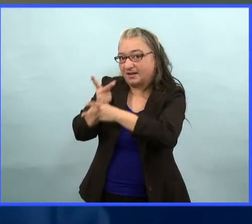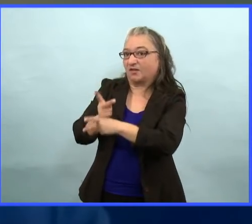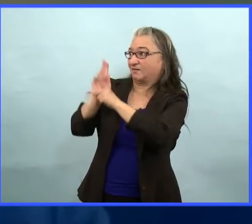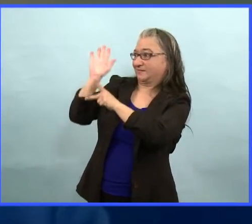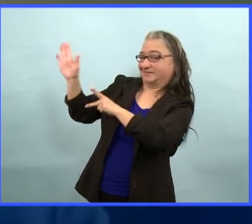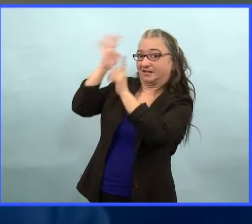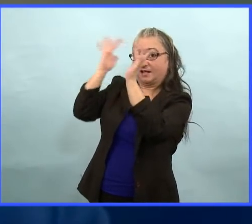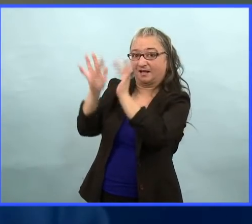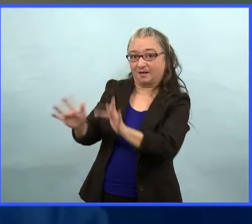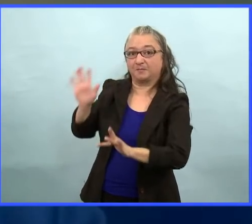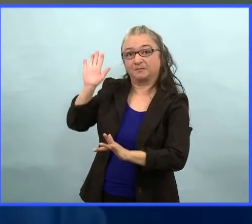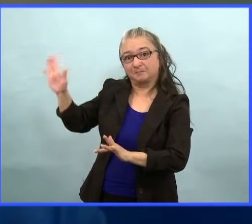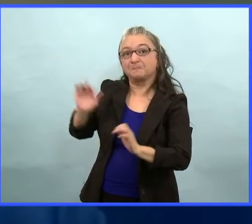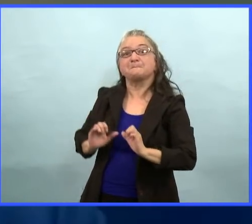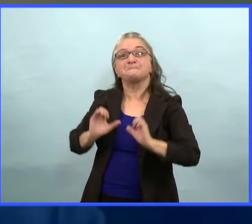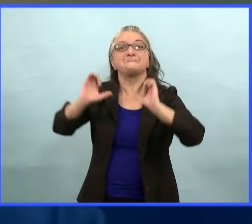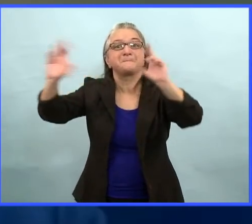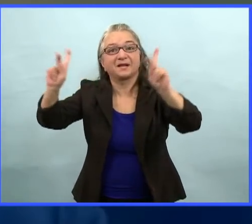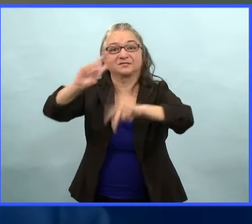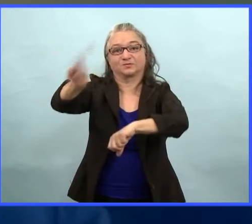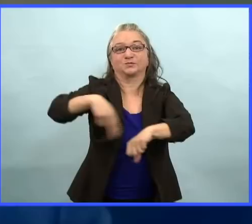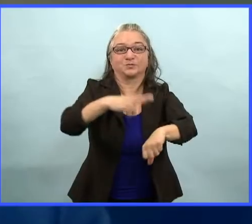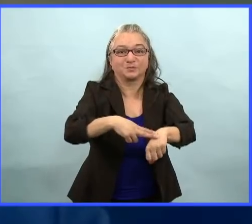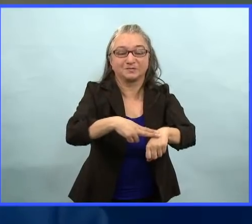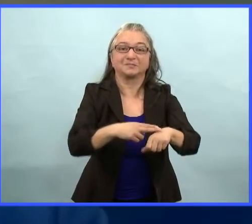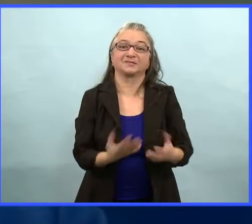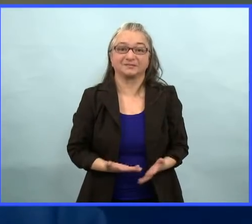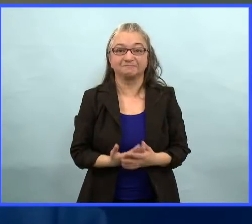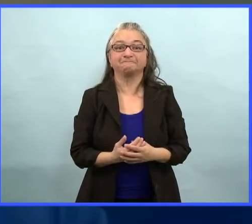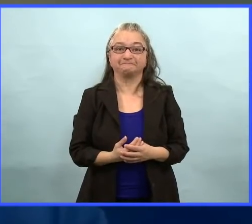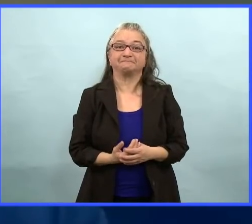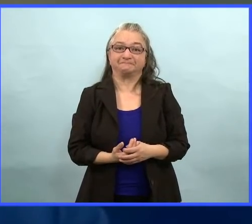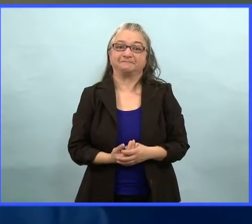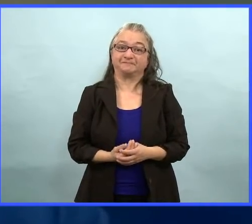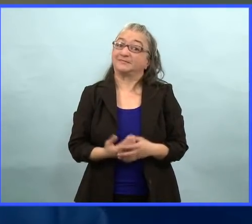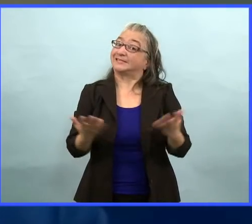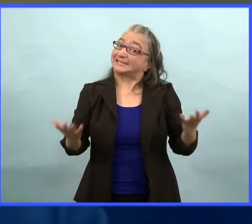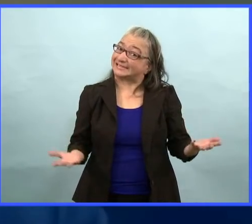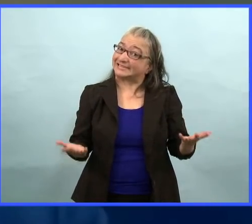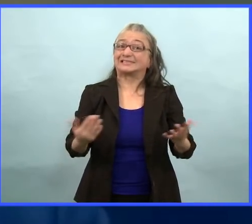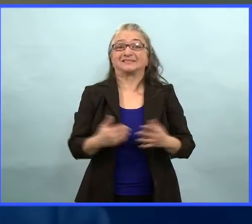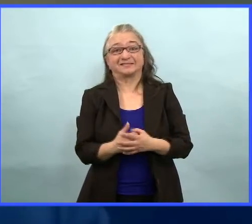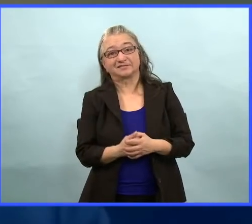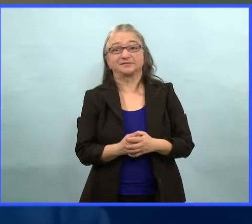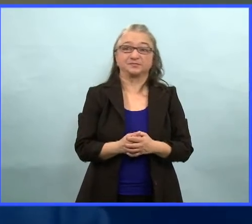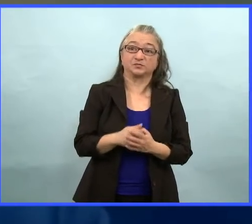i can't really comment on on the the medical aspects of it but it certainly is a planning